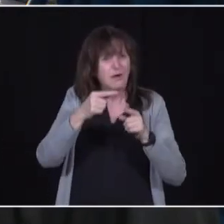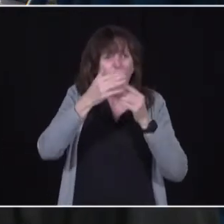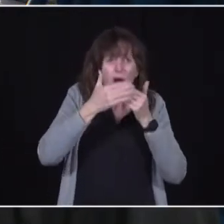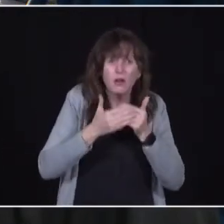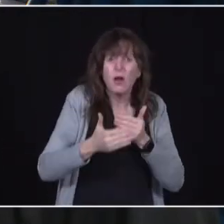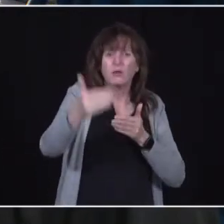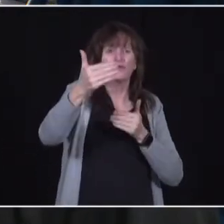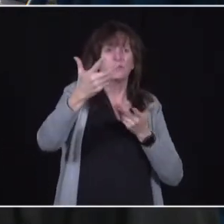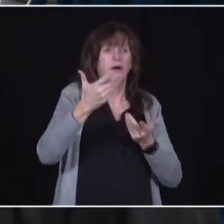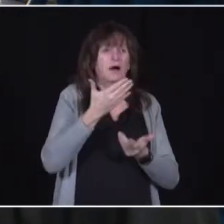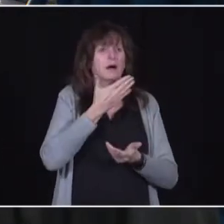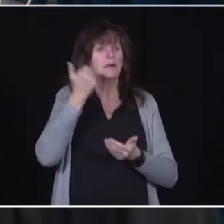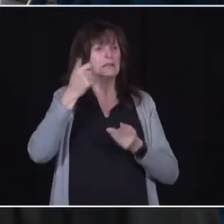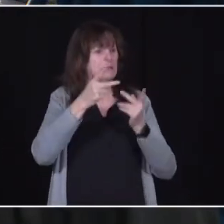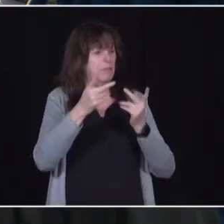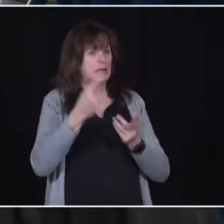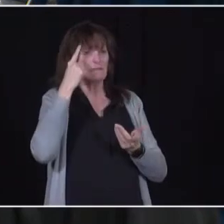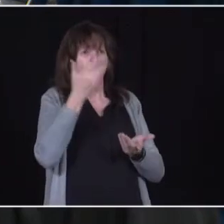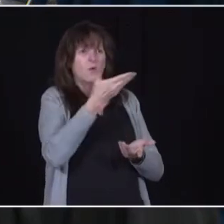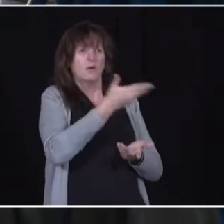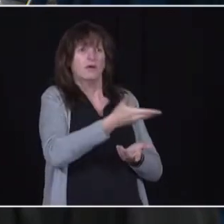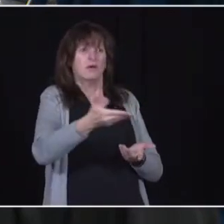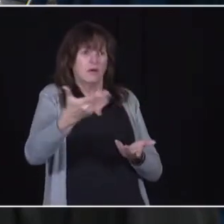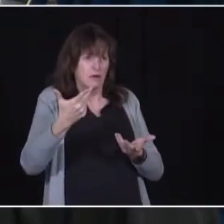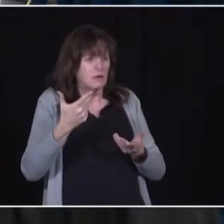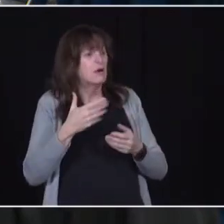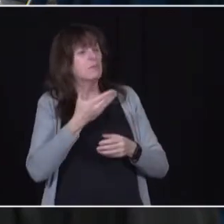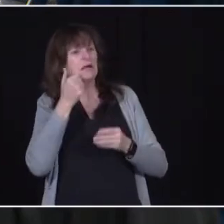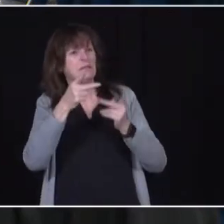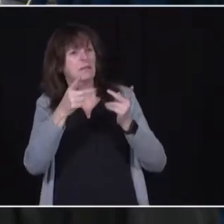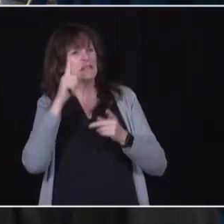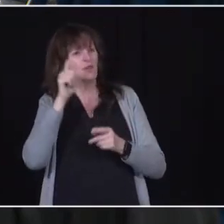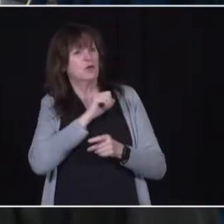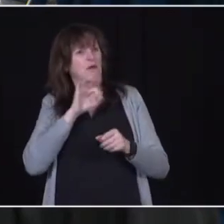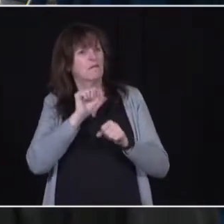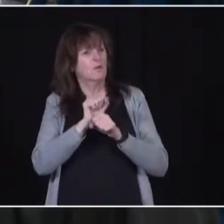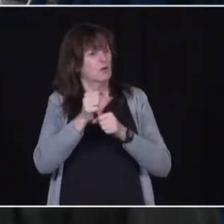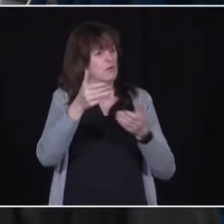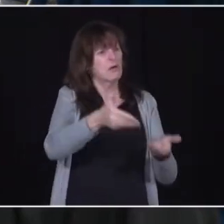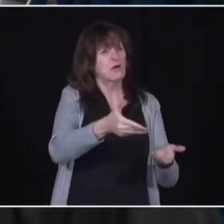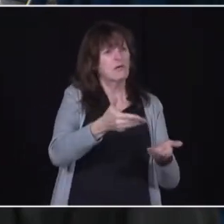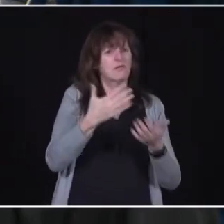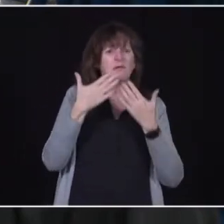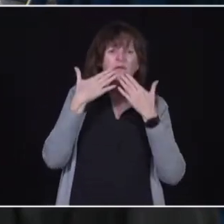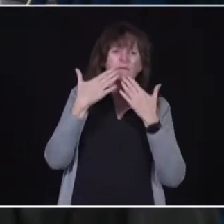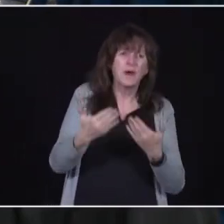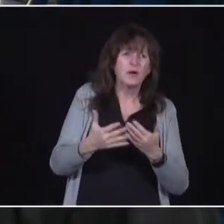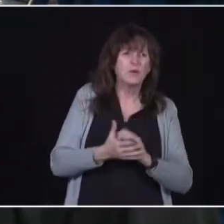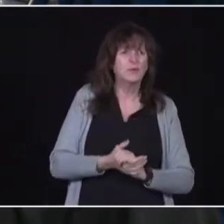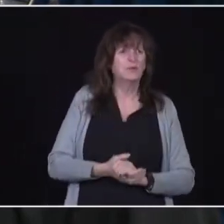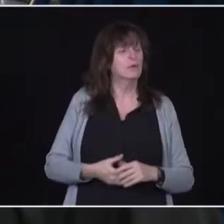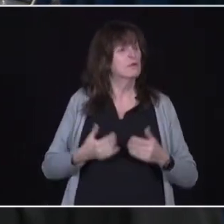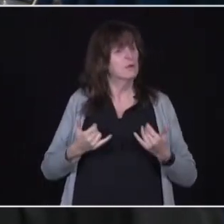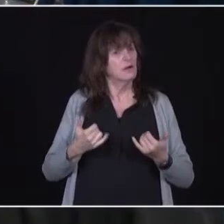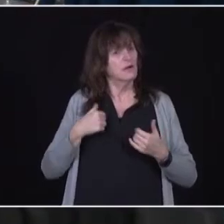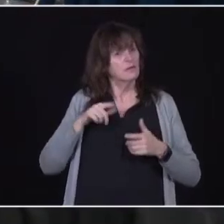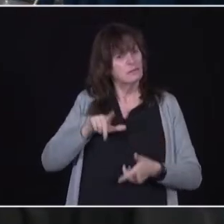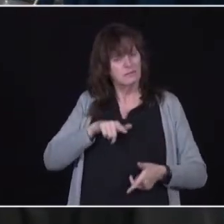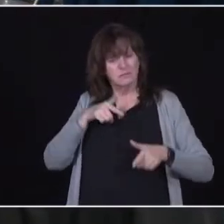in a better place for staff to work. Thank you. I will not pass it over to the Minister of colleges and